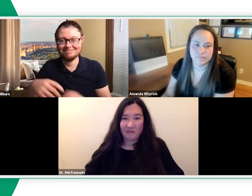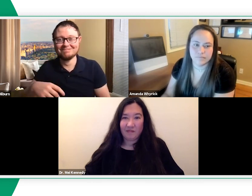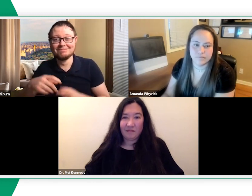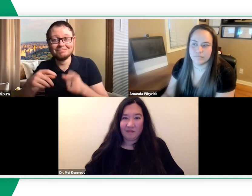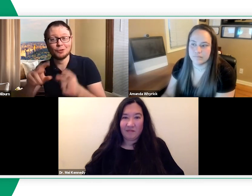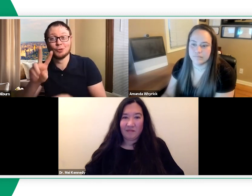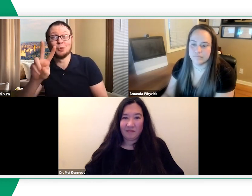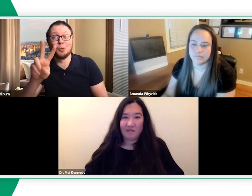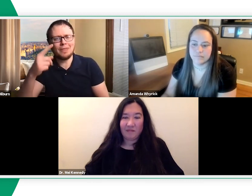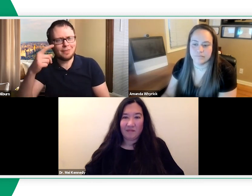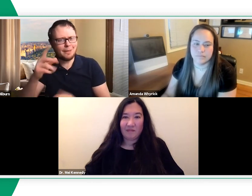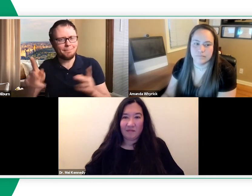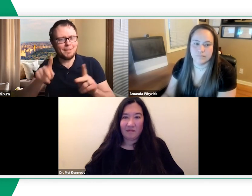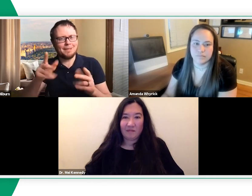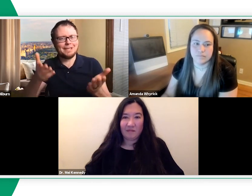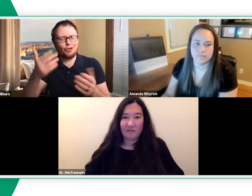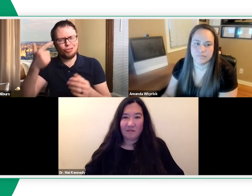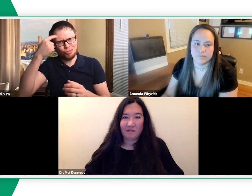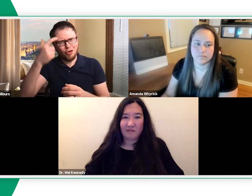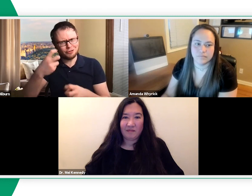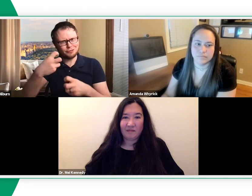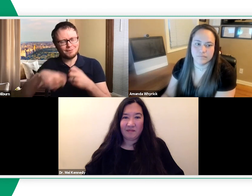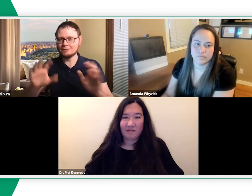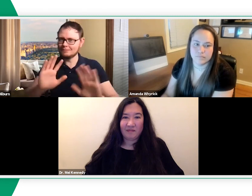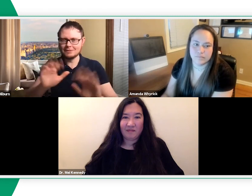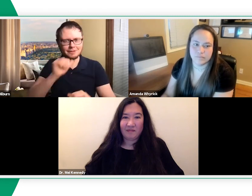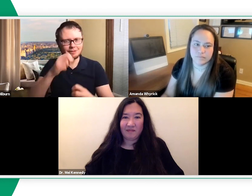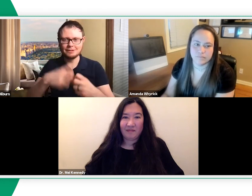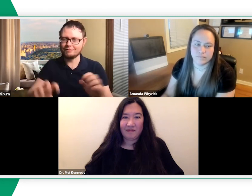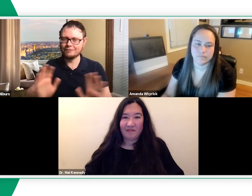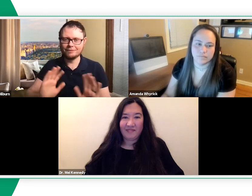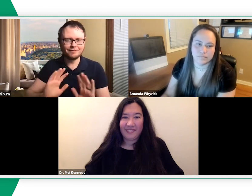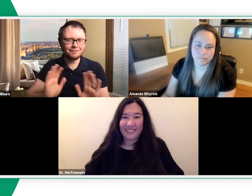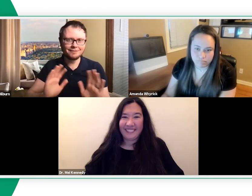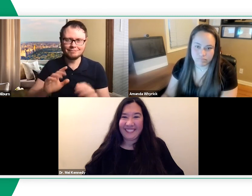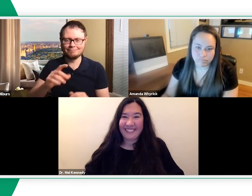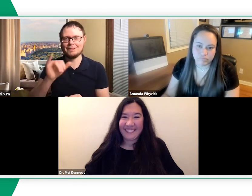That was right. You don't need to be skilled in math or IT to get into IT/Cybersecurity.